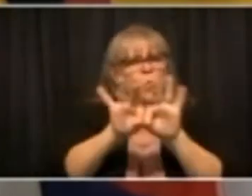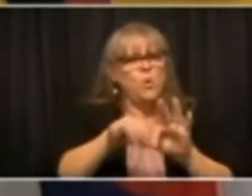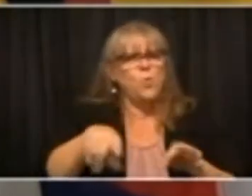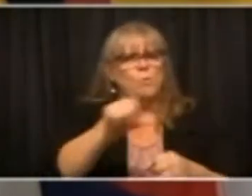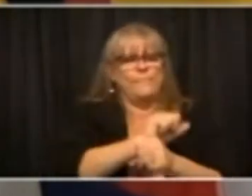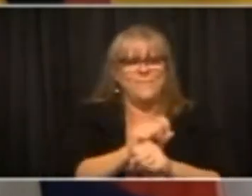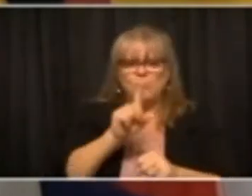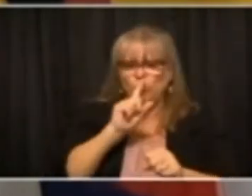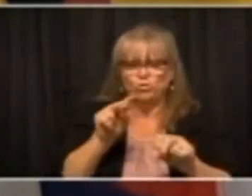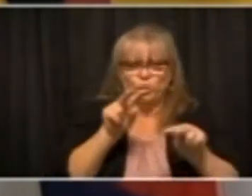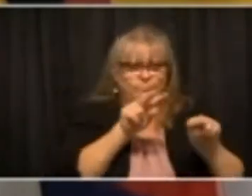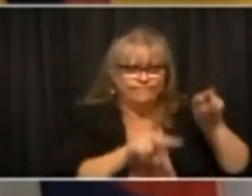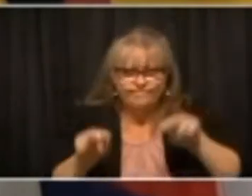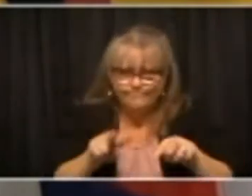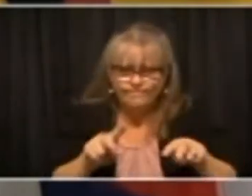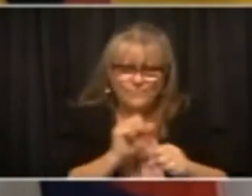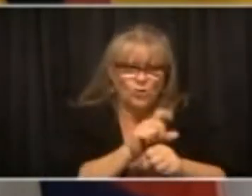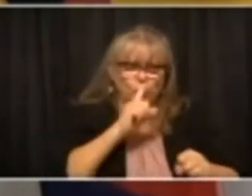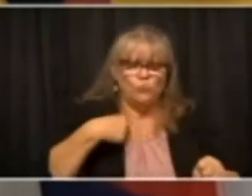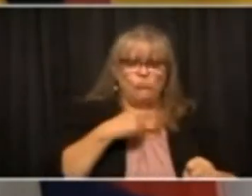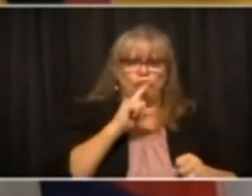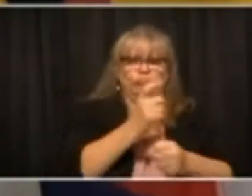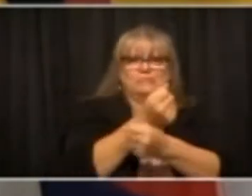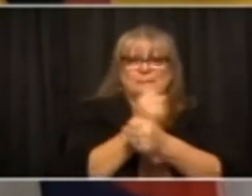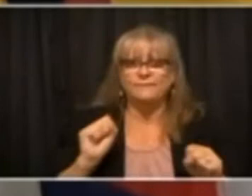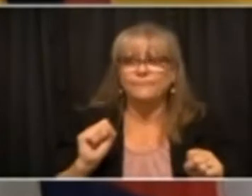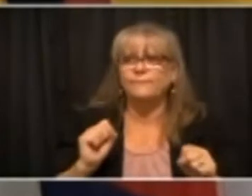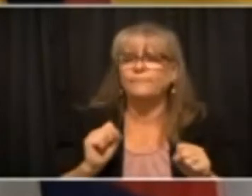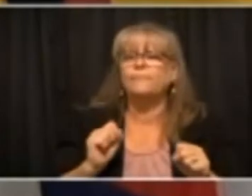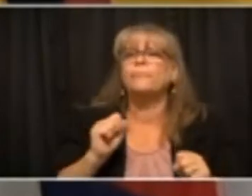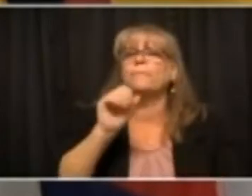positivity rate for coronavirus testing in colorado